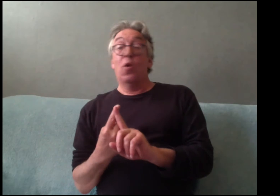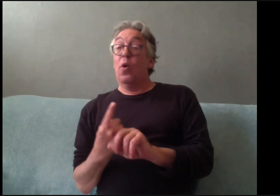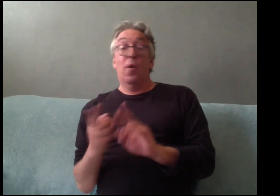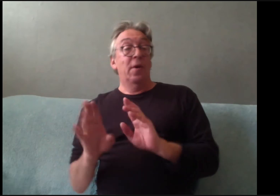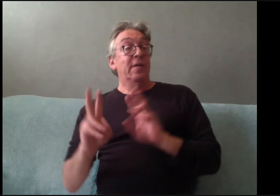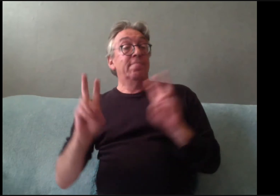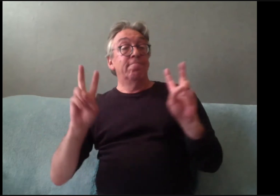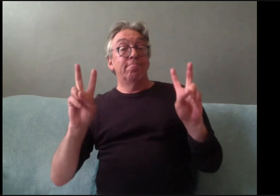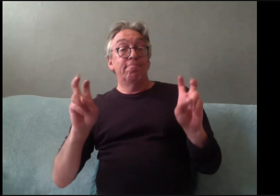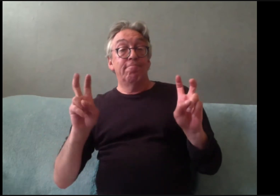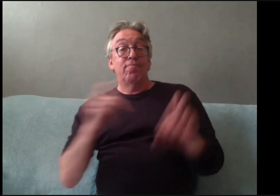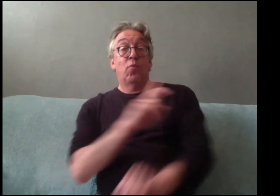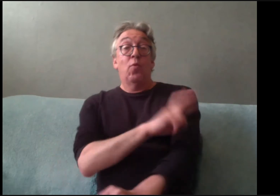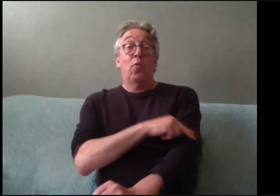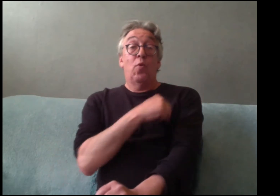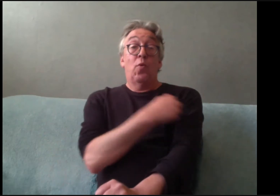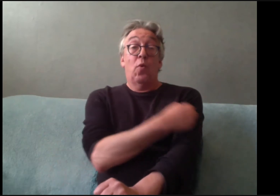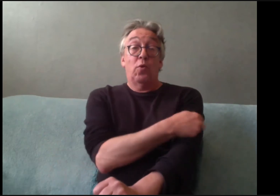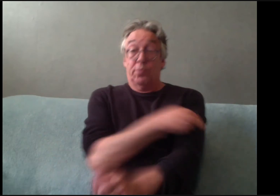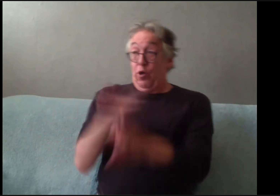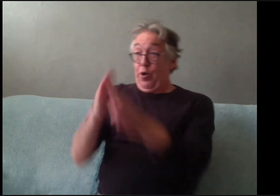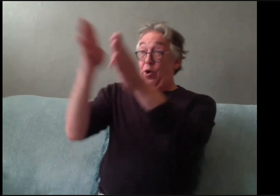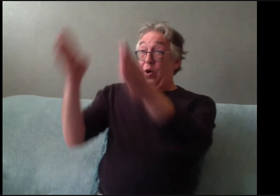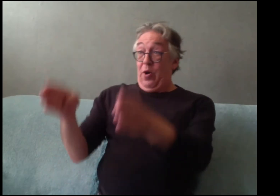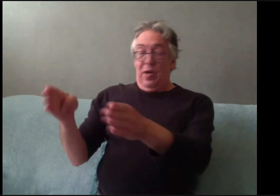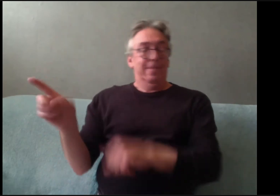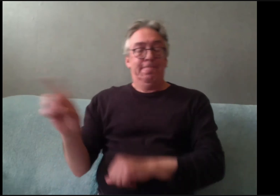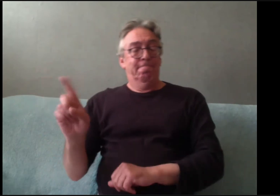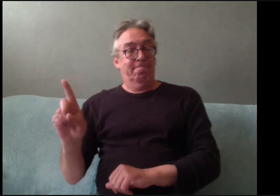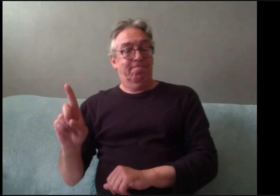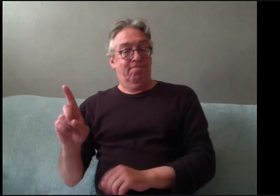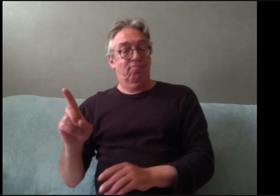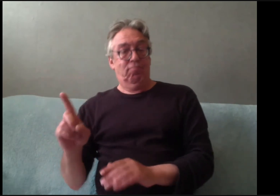to establishments and services for people with disabilities.